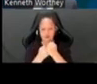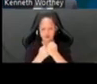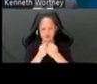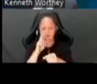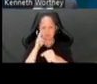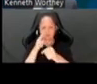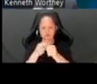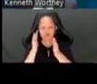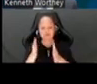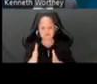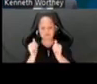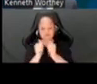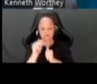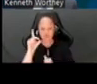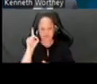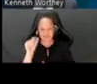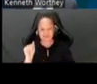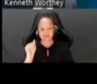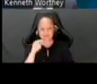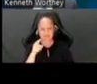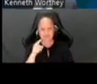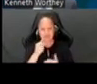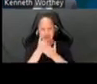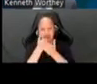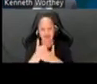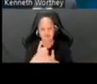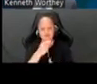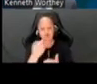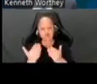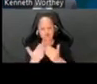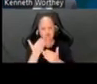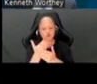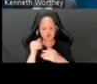with disabilities. This is especially helpful if you were new to training. The resource